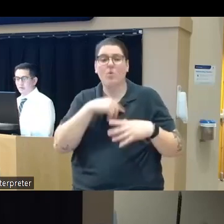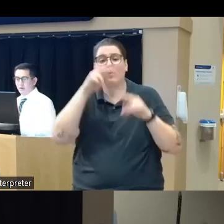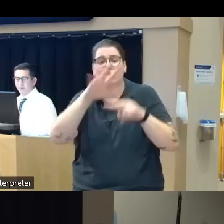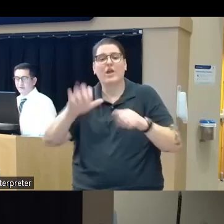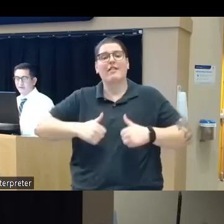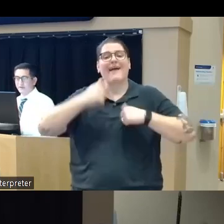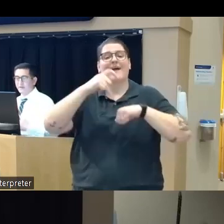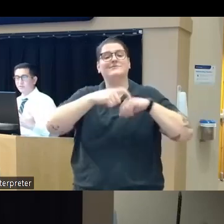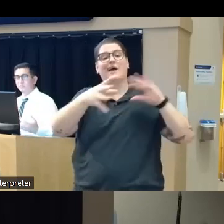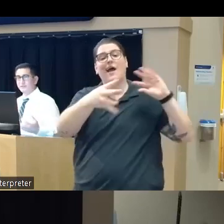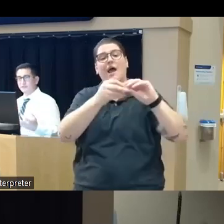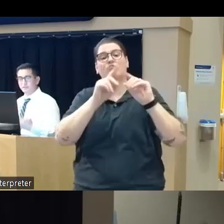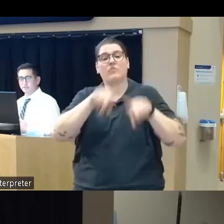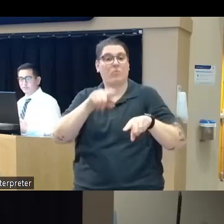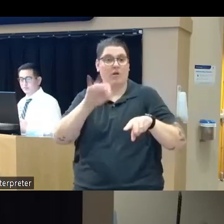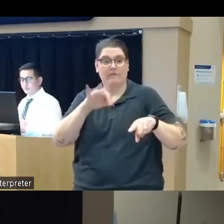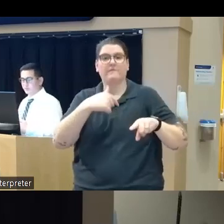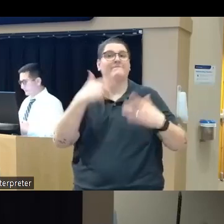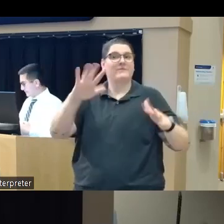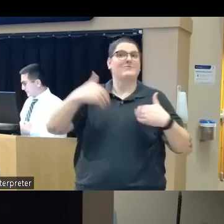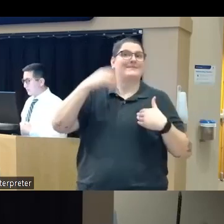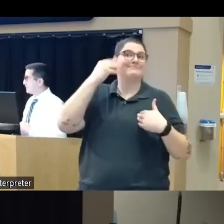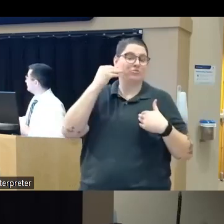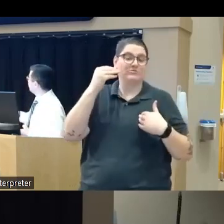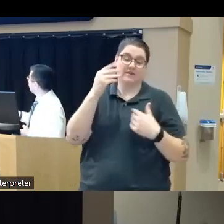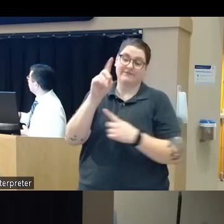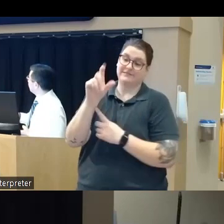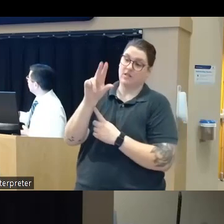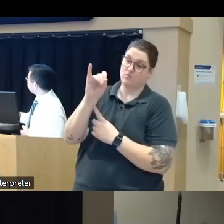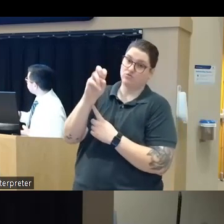report of having either hallucinations or delusions and we can see here that